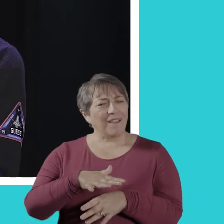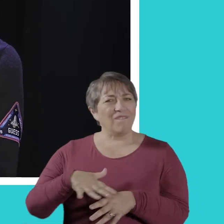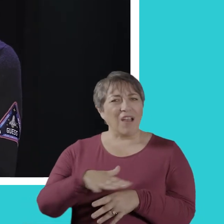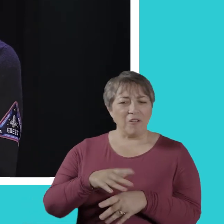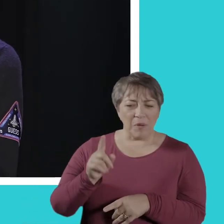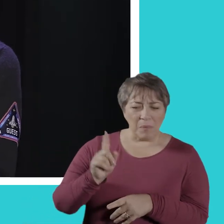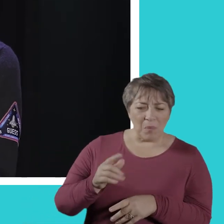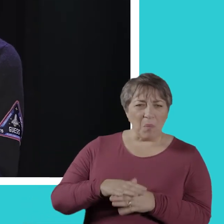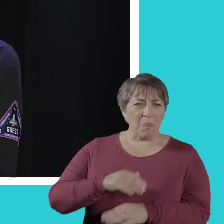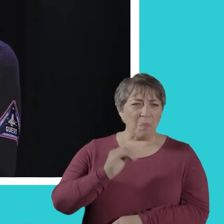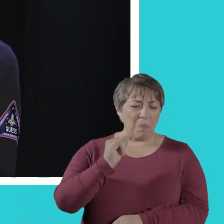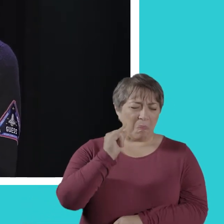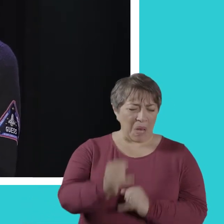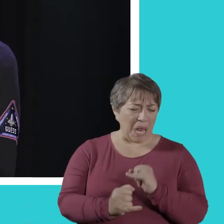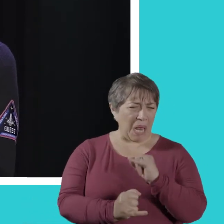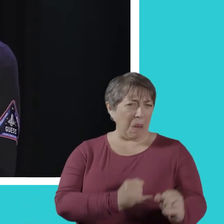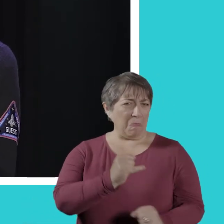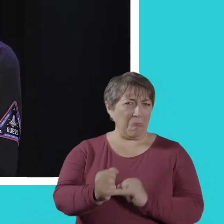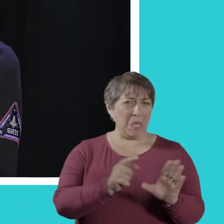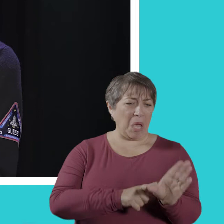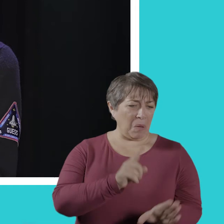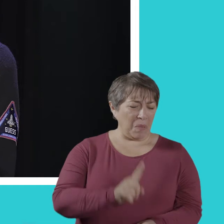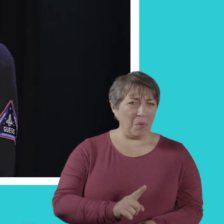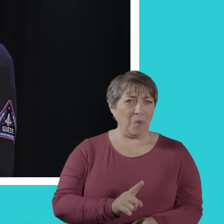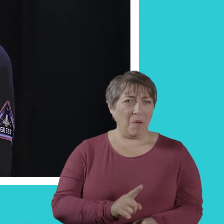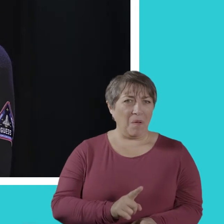school they're fresh out of uni there's certain habits that they need to break. They're still